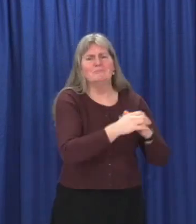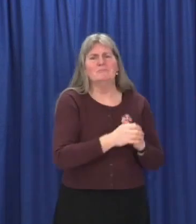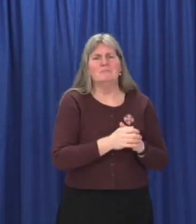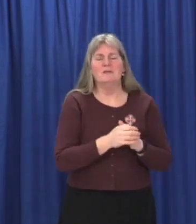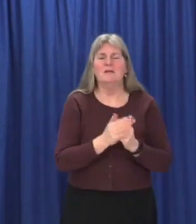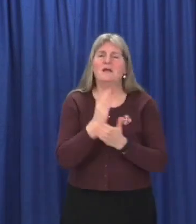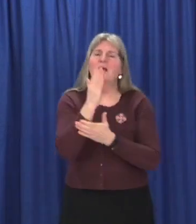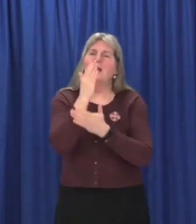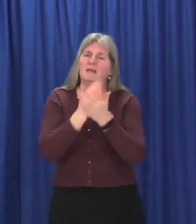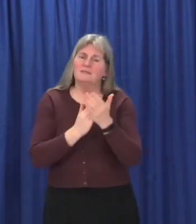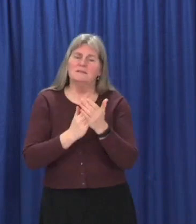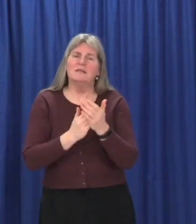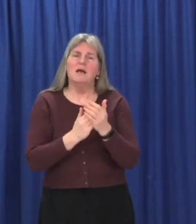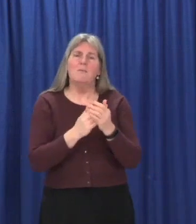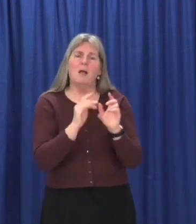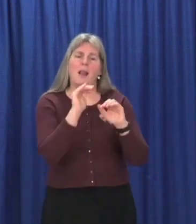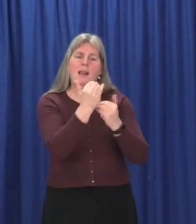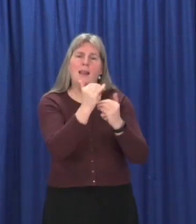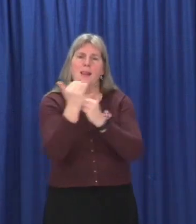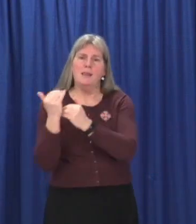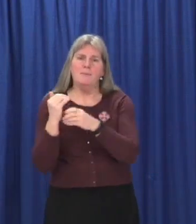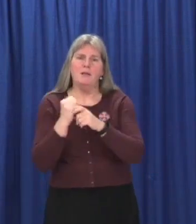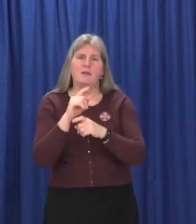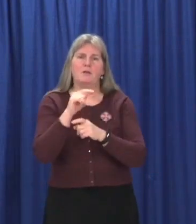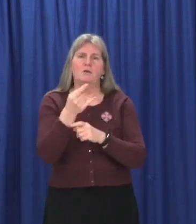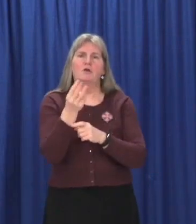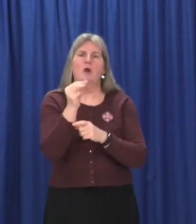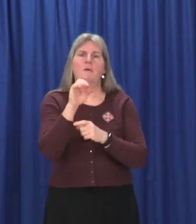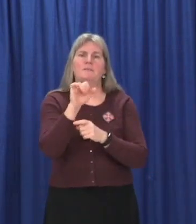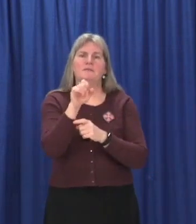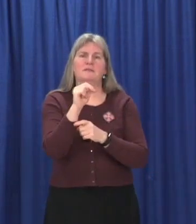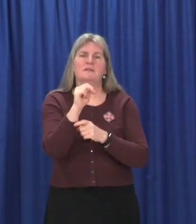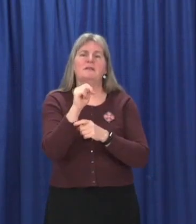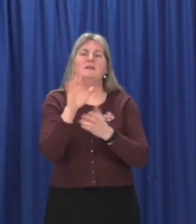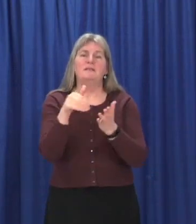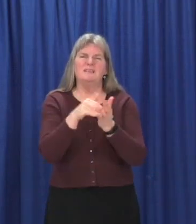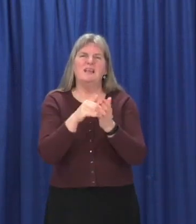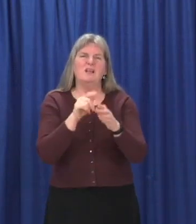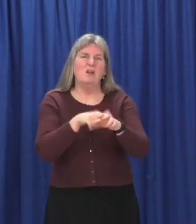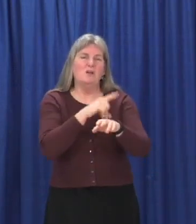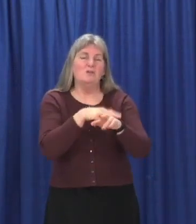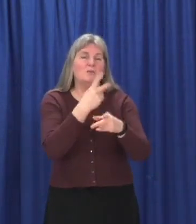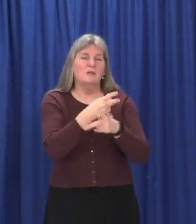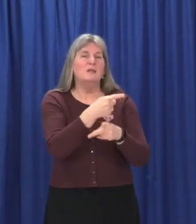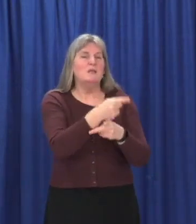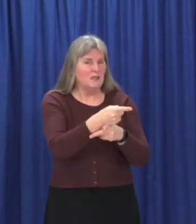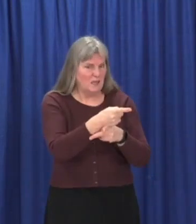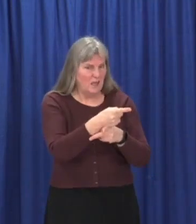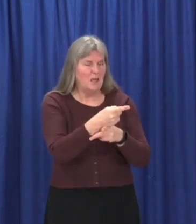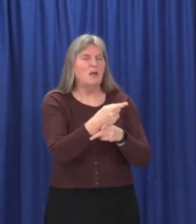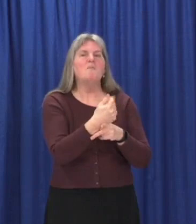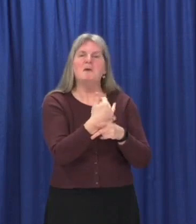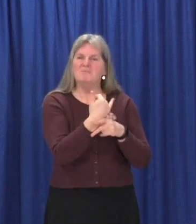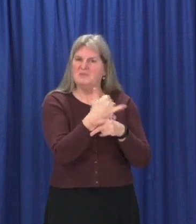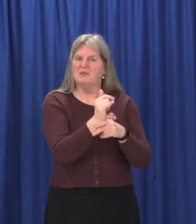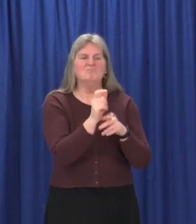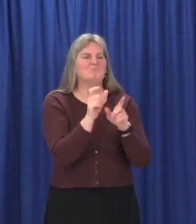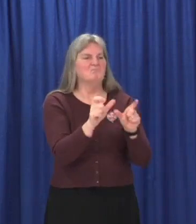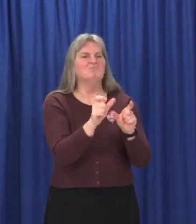the Thompson Centre, I'm also proud of the work of the residents and staff there to contain transmission.